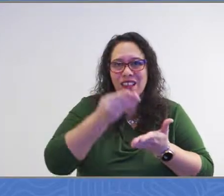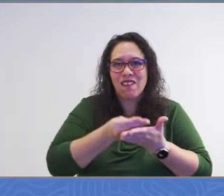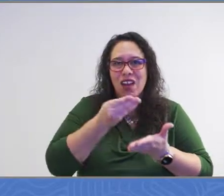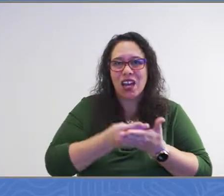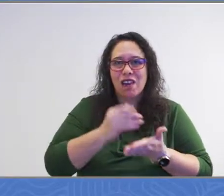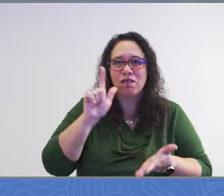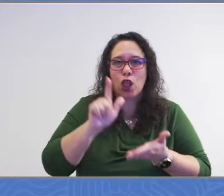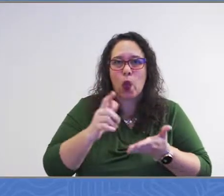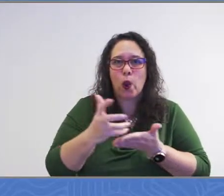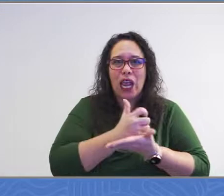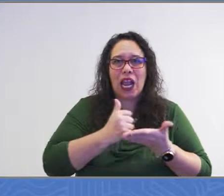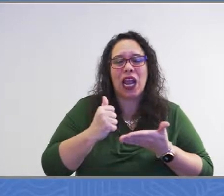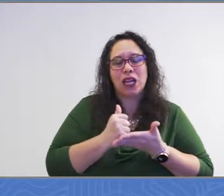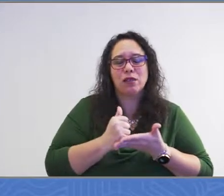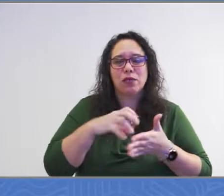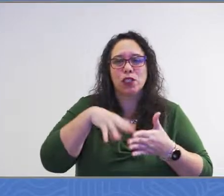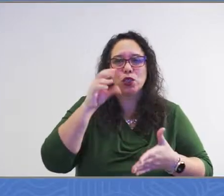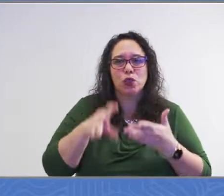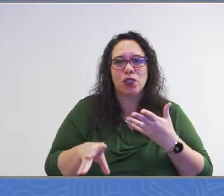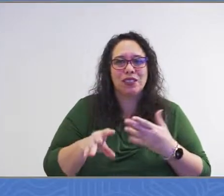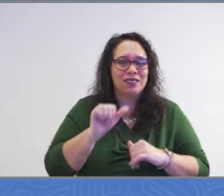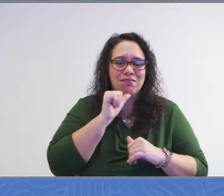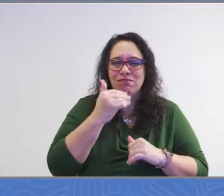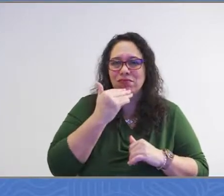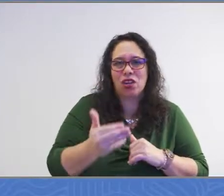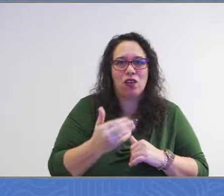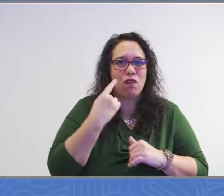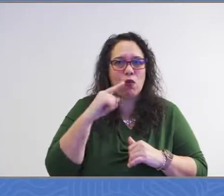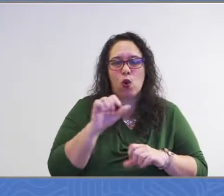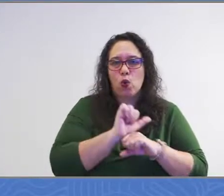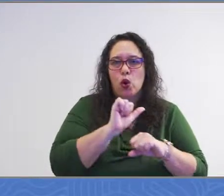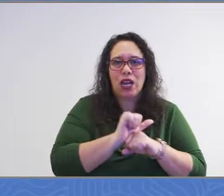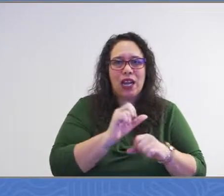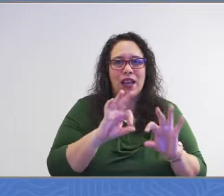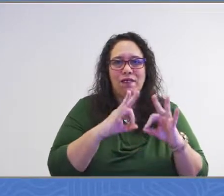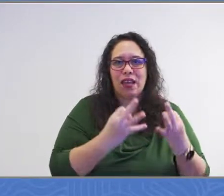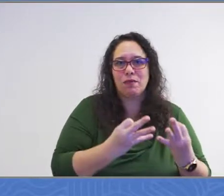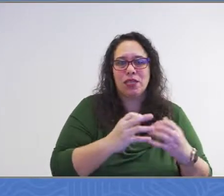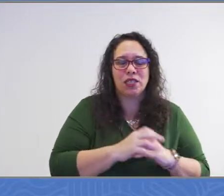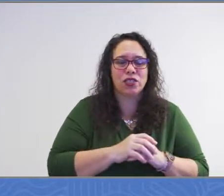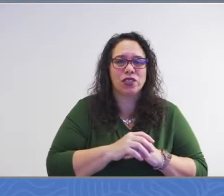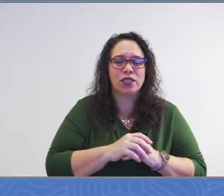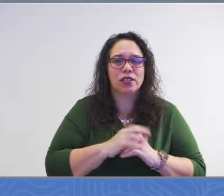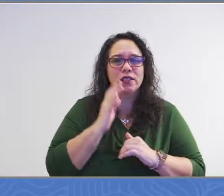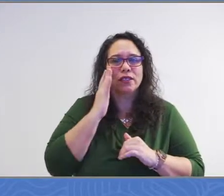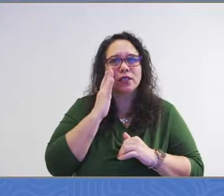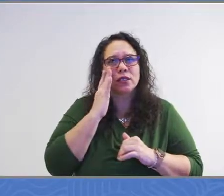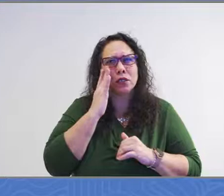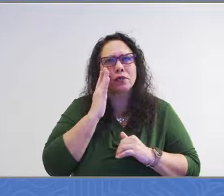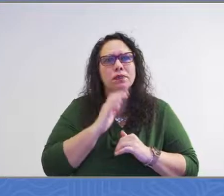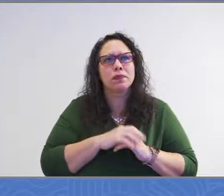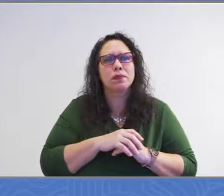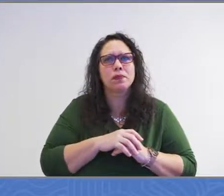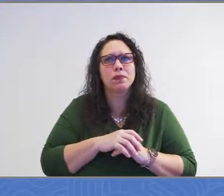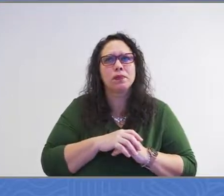it is not for essential working families. All searches COVID to mellow out, prioritize the health of all of our staff